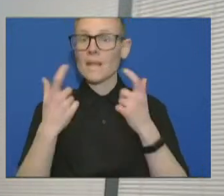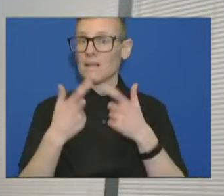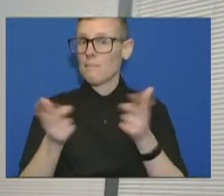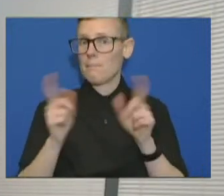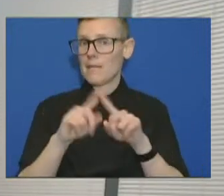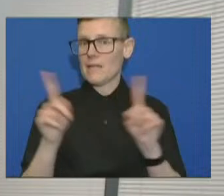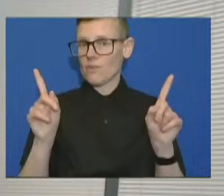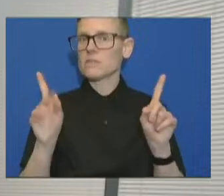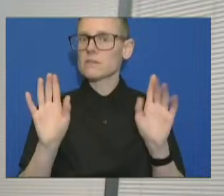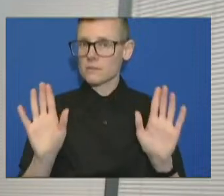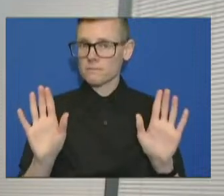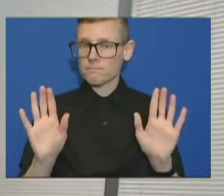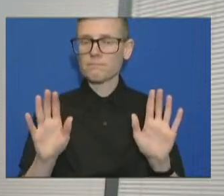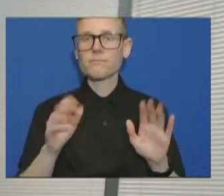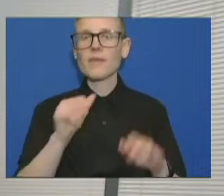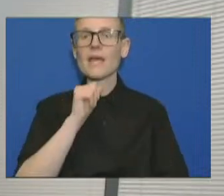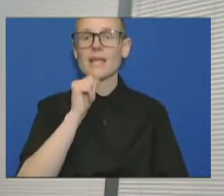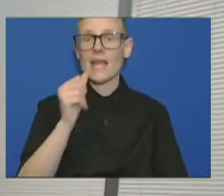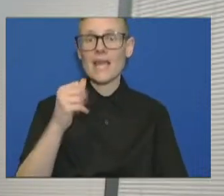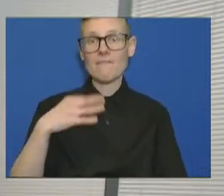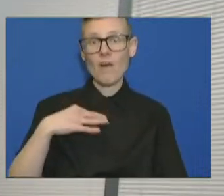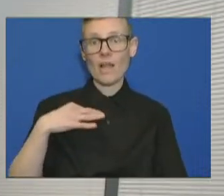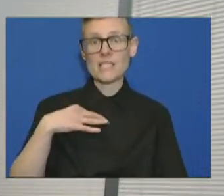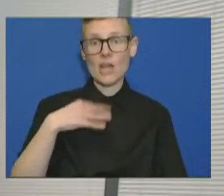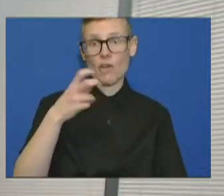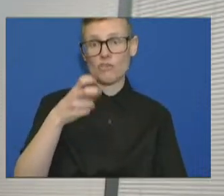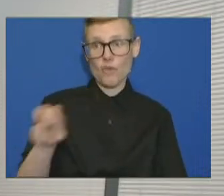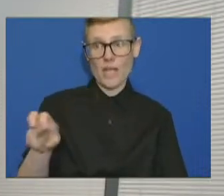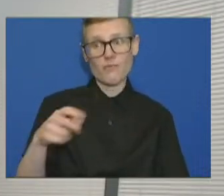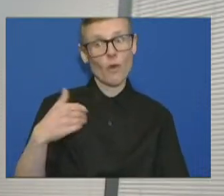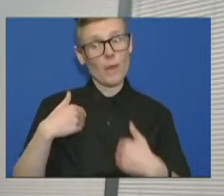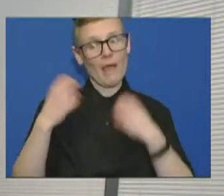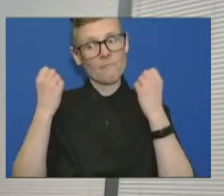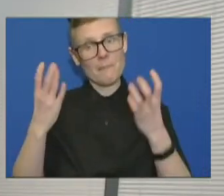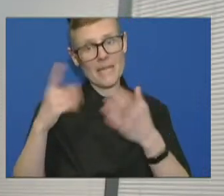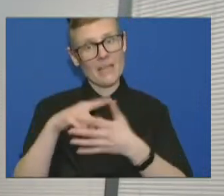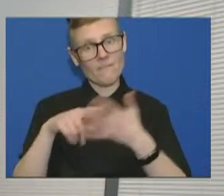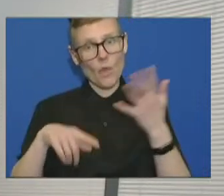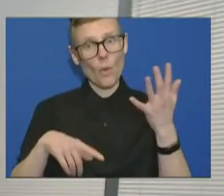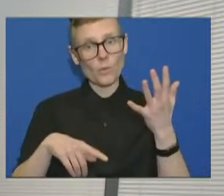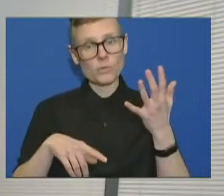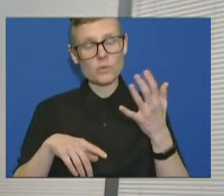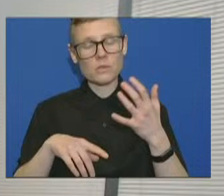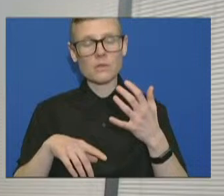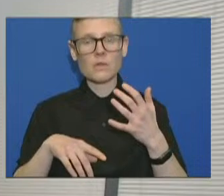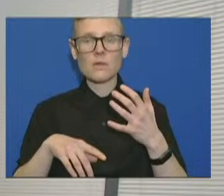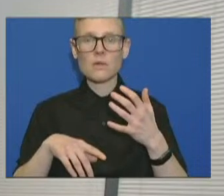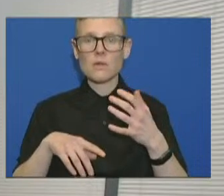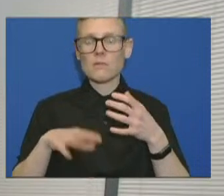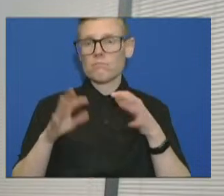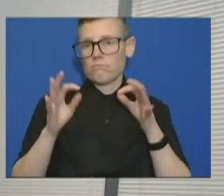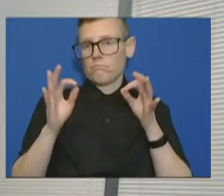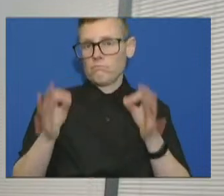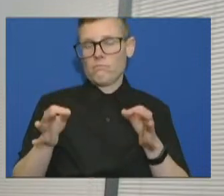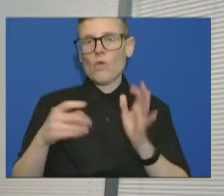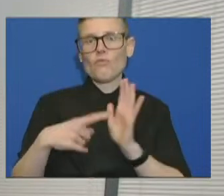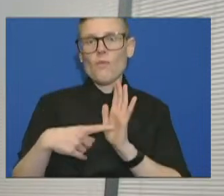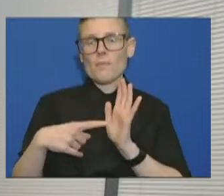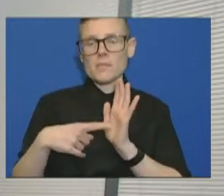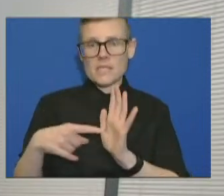at this time. So that there's a big difference. An involuntary